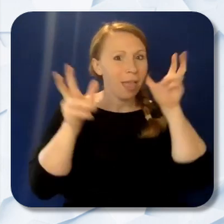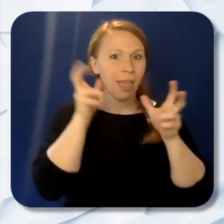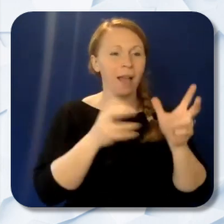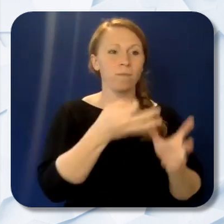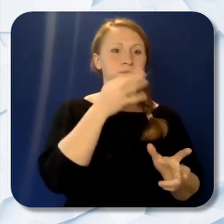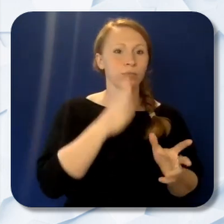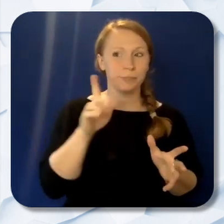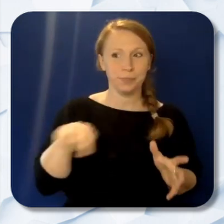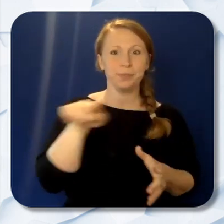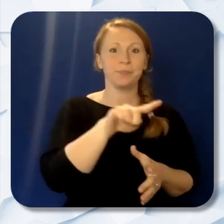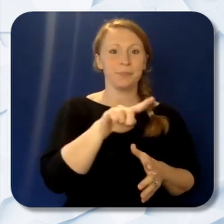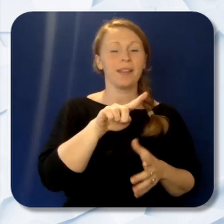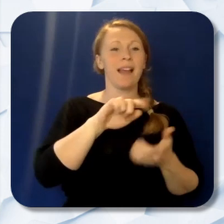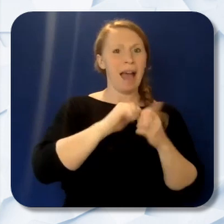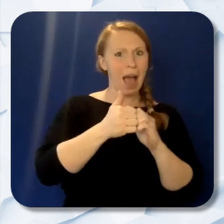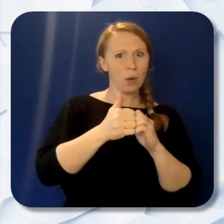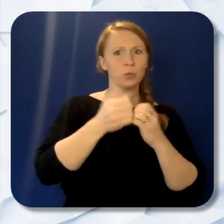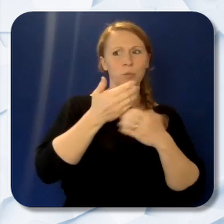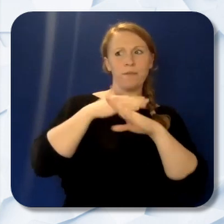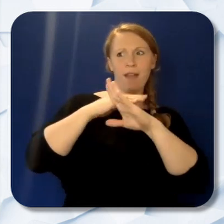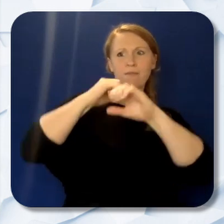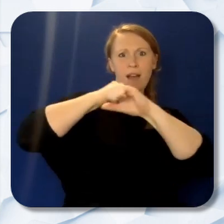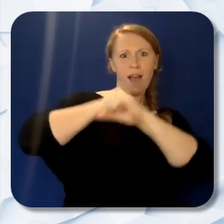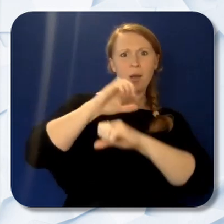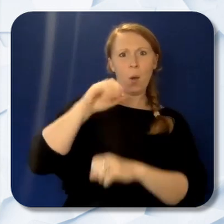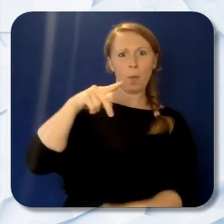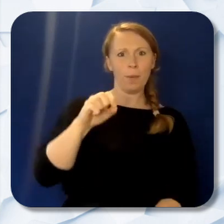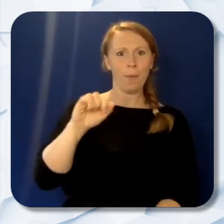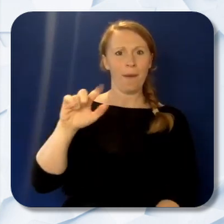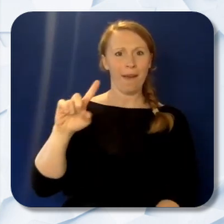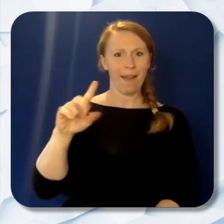fight against the opioid infantile crisis. I wanted to let you know that we do have ASL